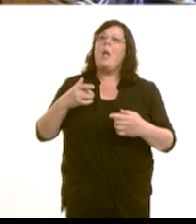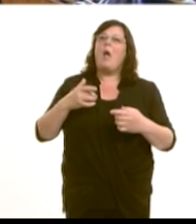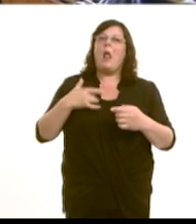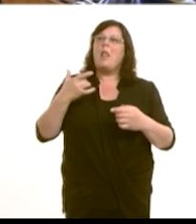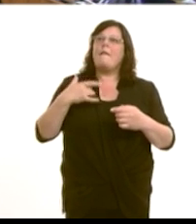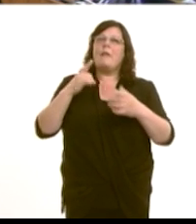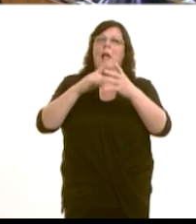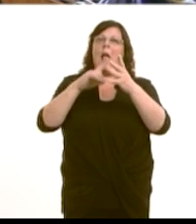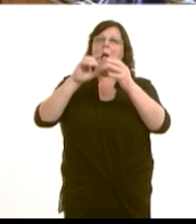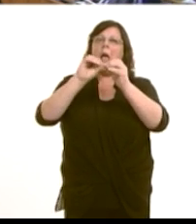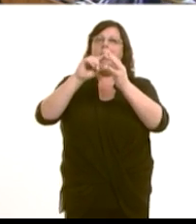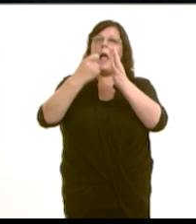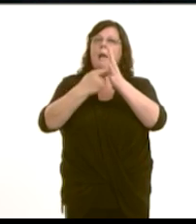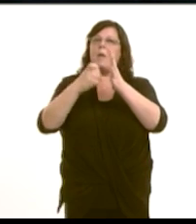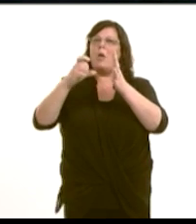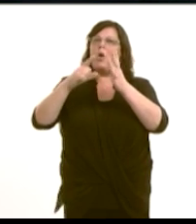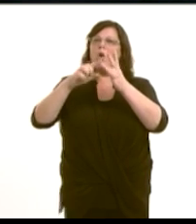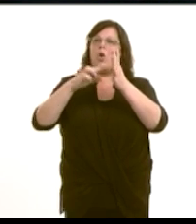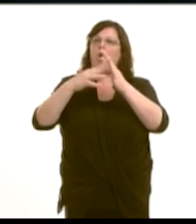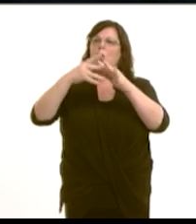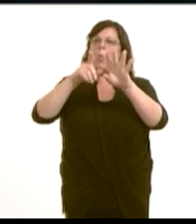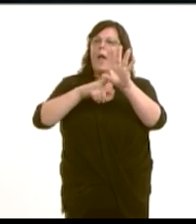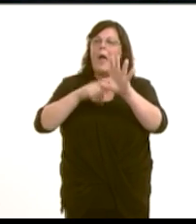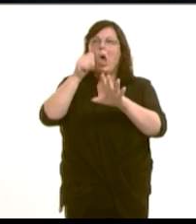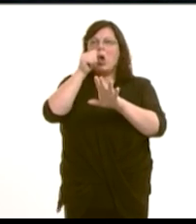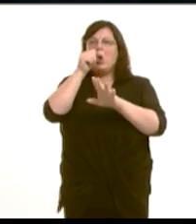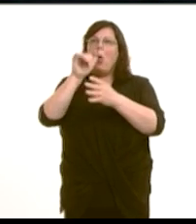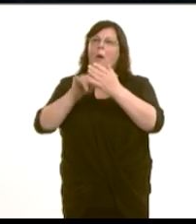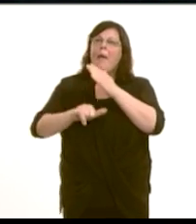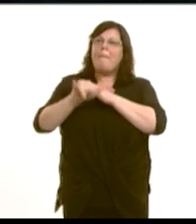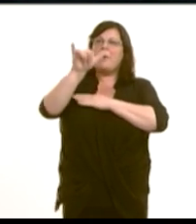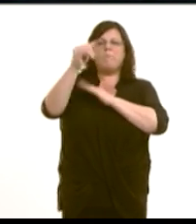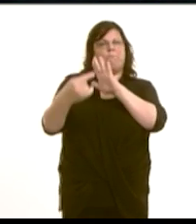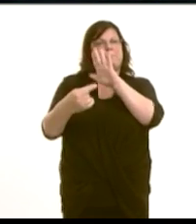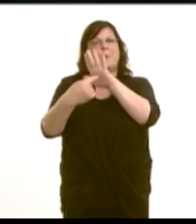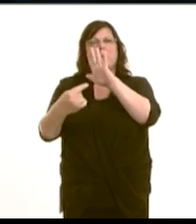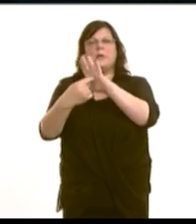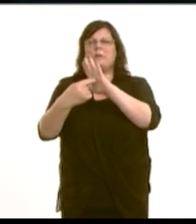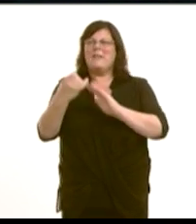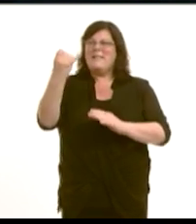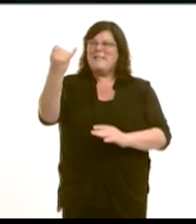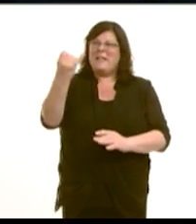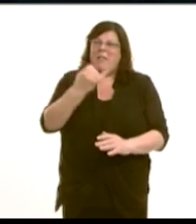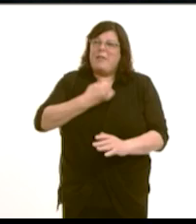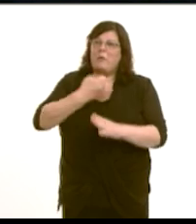too well aware of the valuable importance of Airbus in Broughton with the jobsó6,000 jobsóthat they provide.